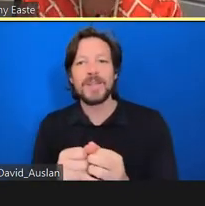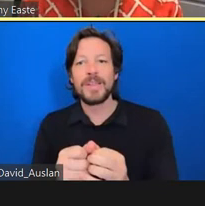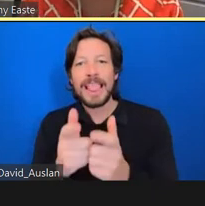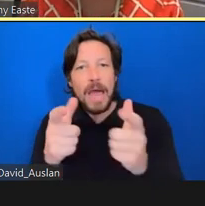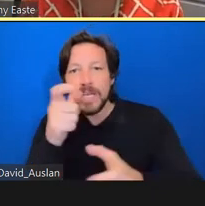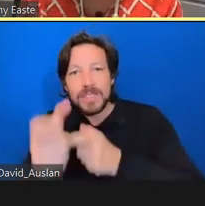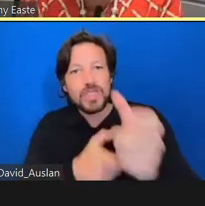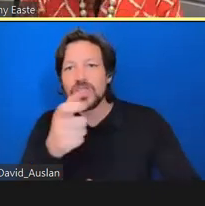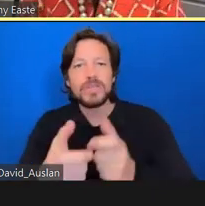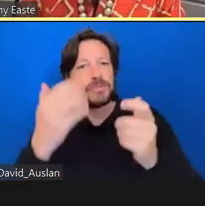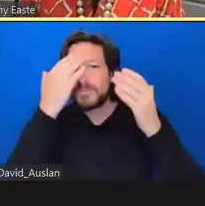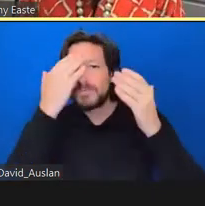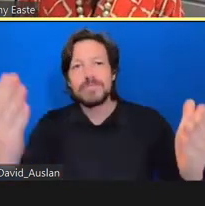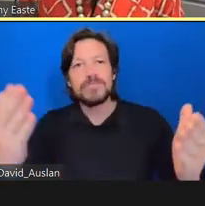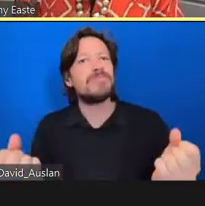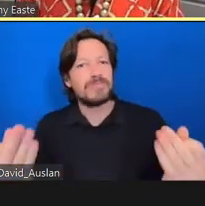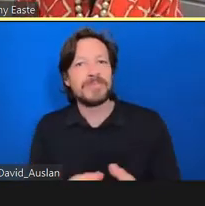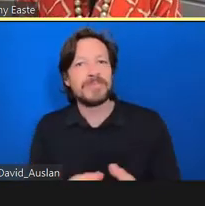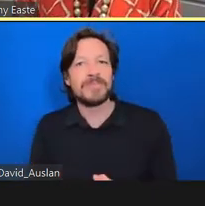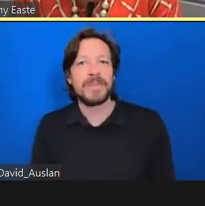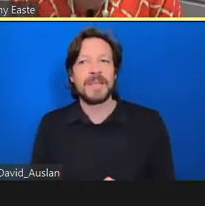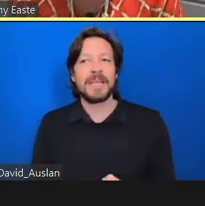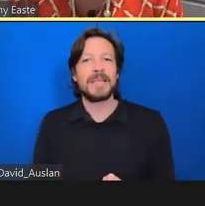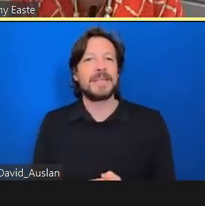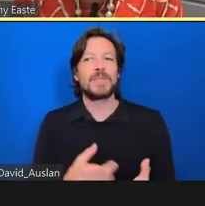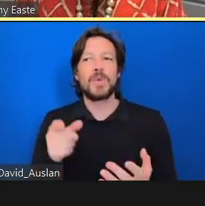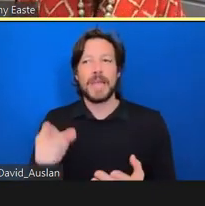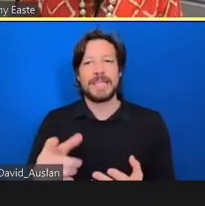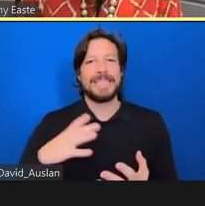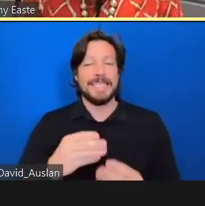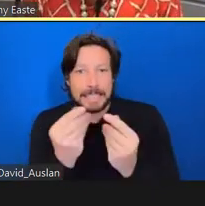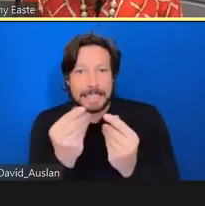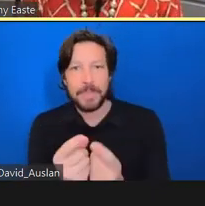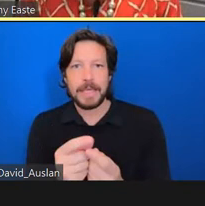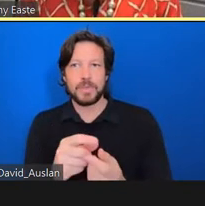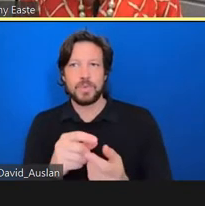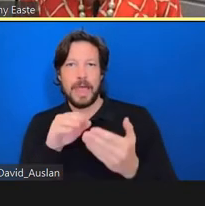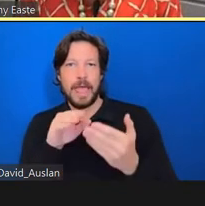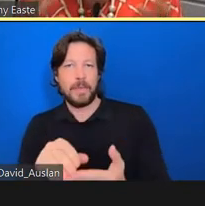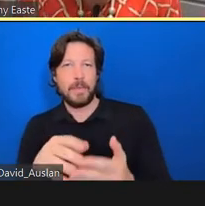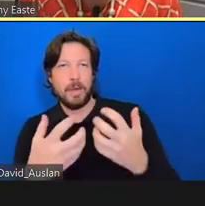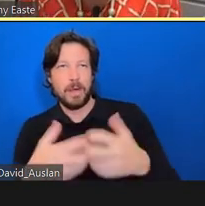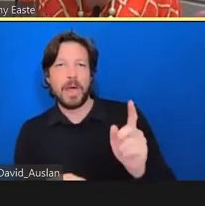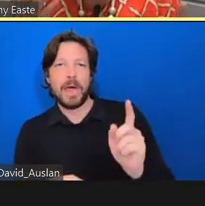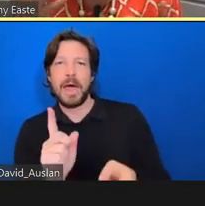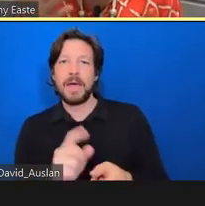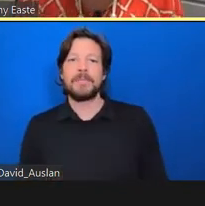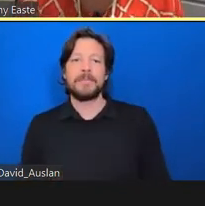don't have something that'll help them to try and work out, so they may fit there looking very